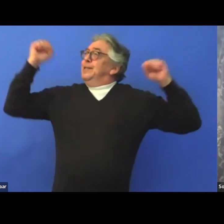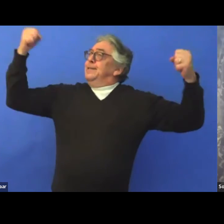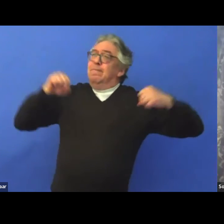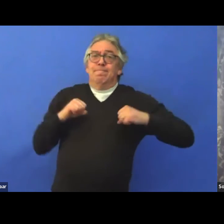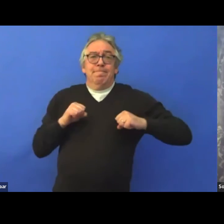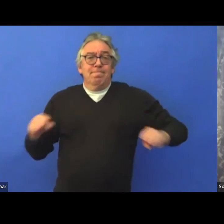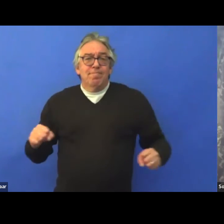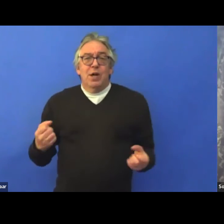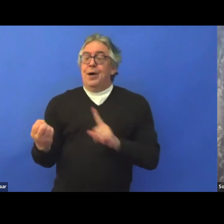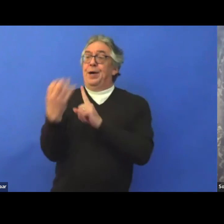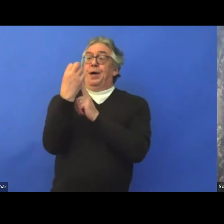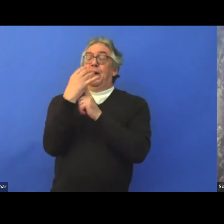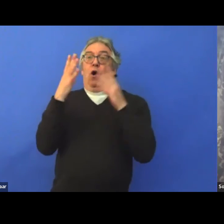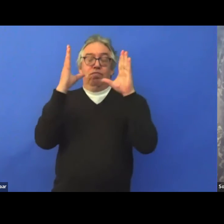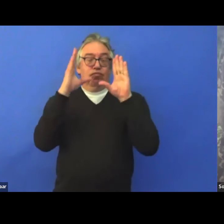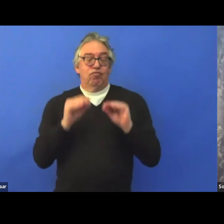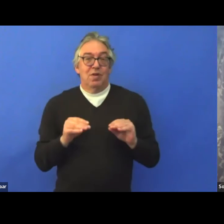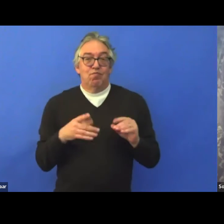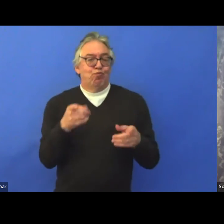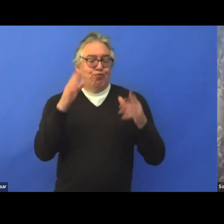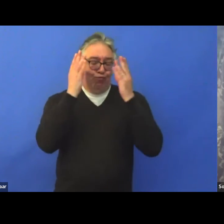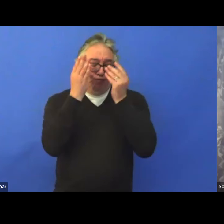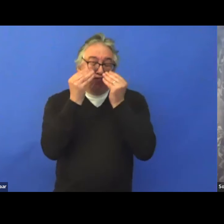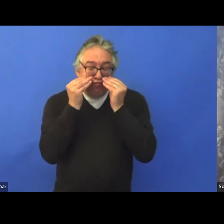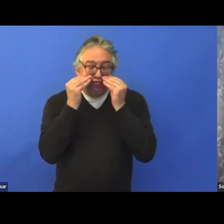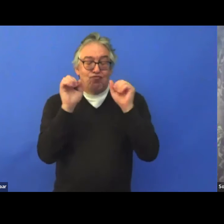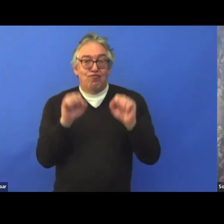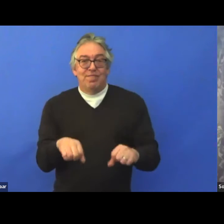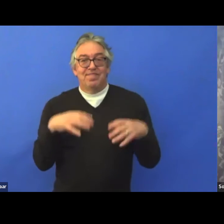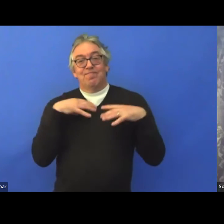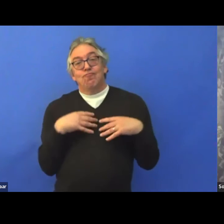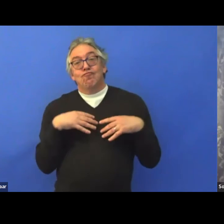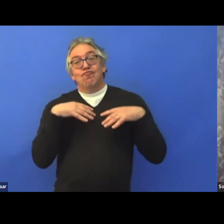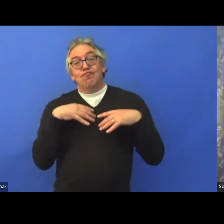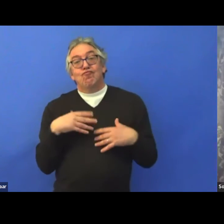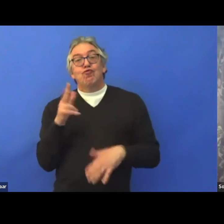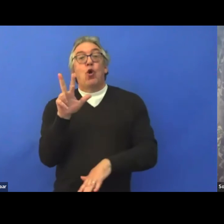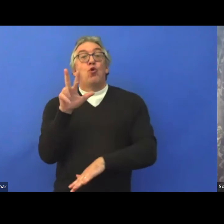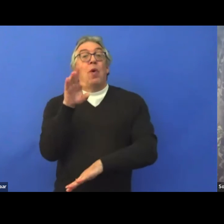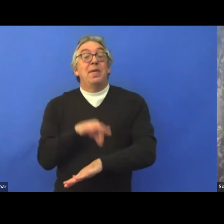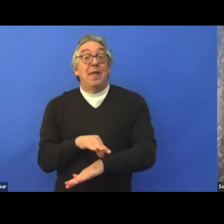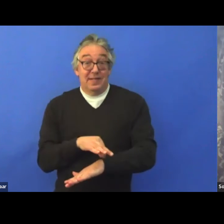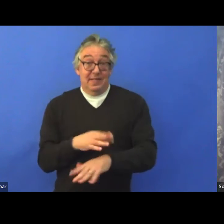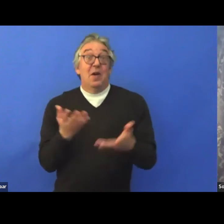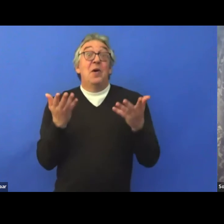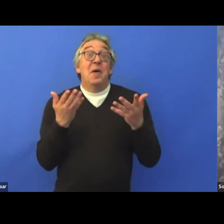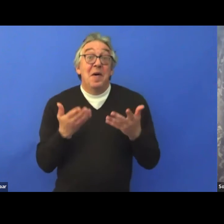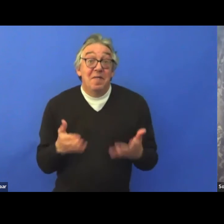Maybe close your eyes, relax, and enjoy some tranquillity before the next piece of the webinar.